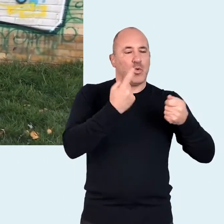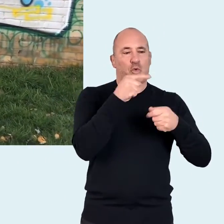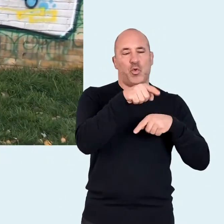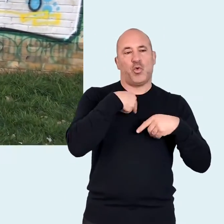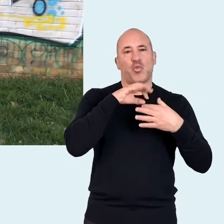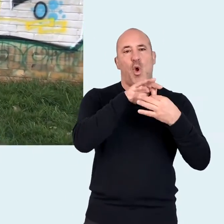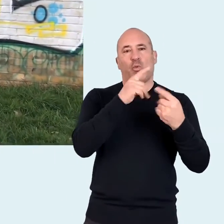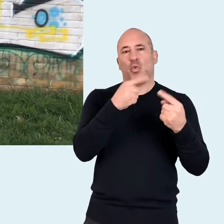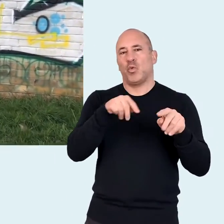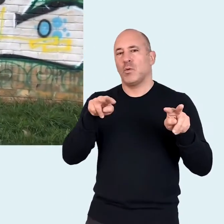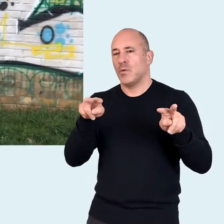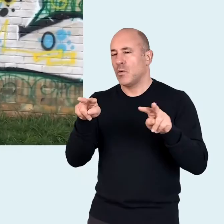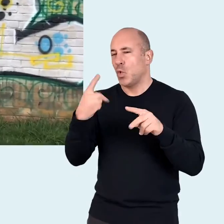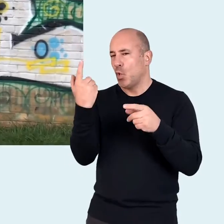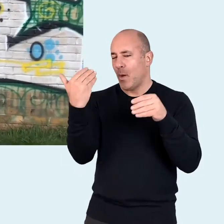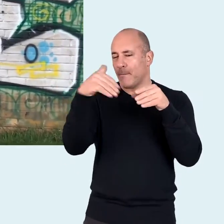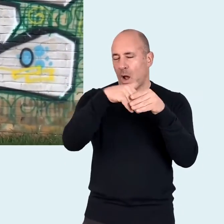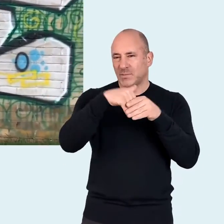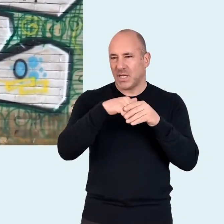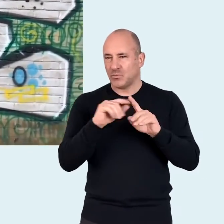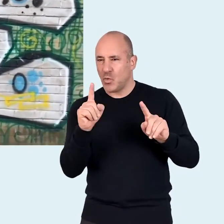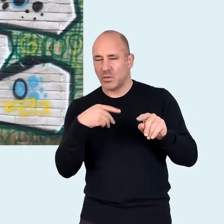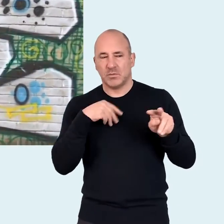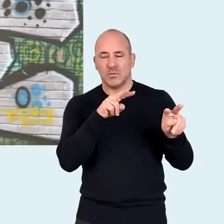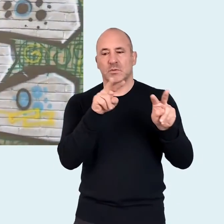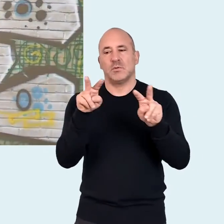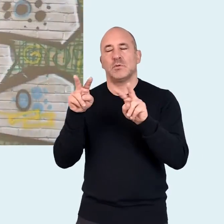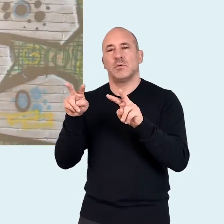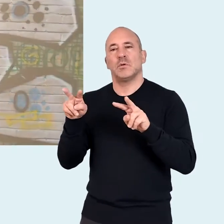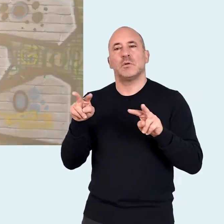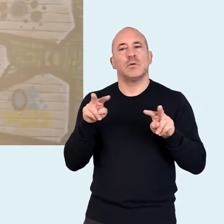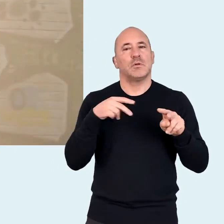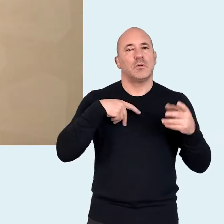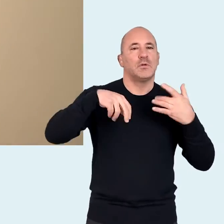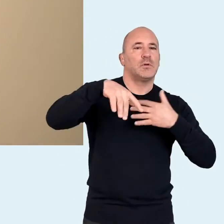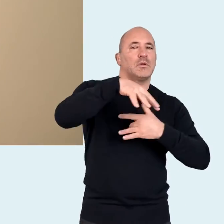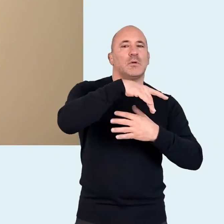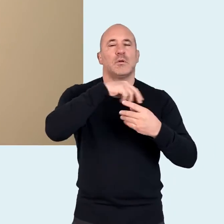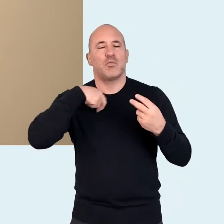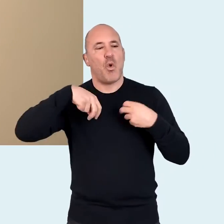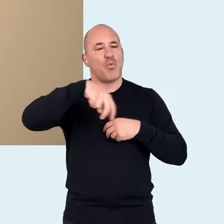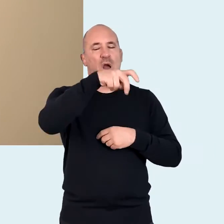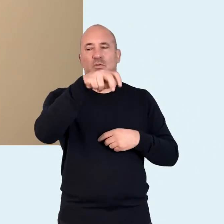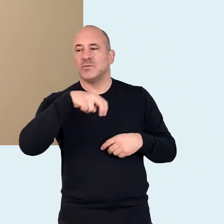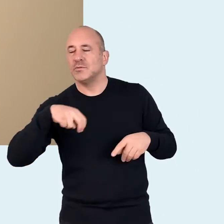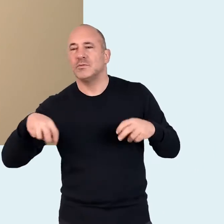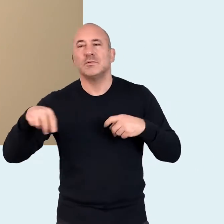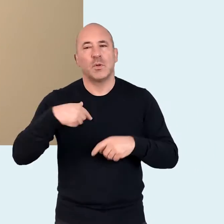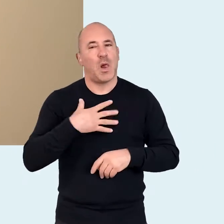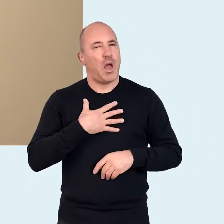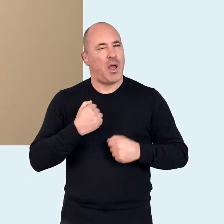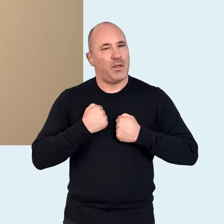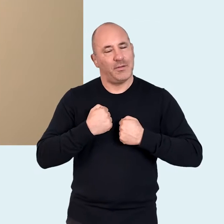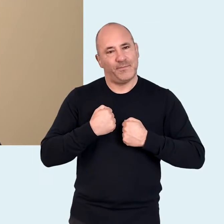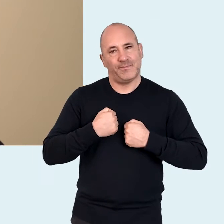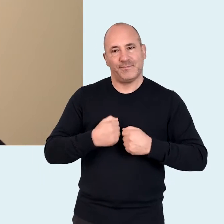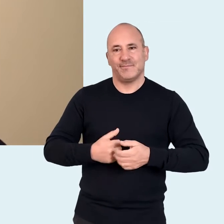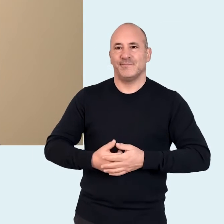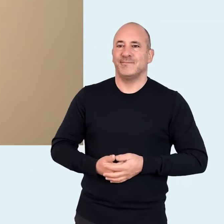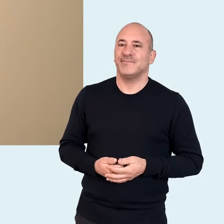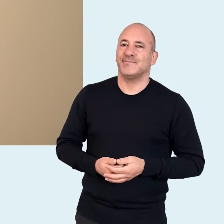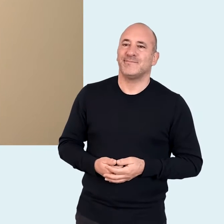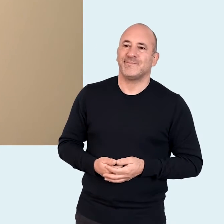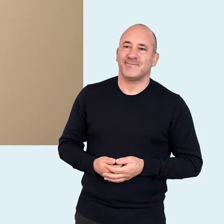and for me to have a chance to see who is in the space and who I am facilitating for,